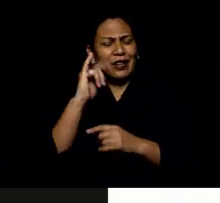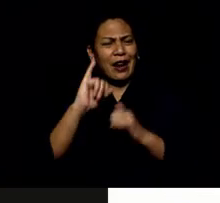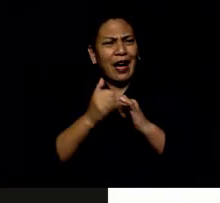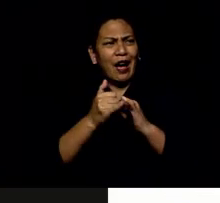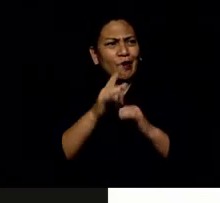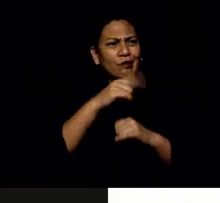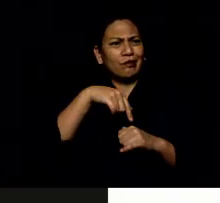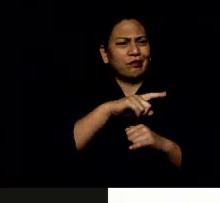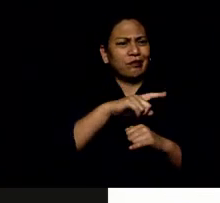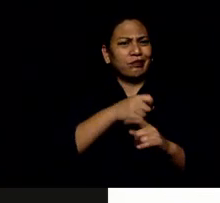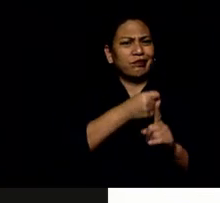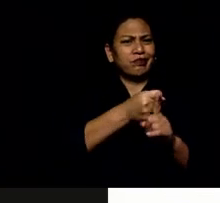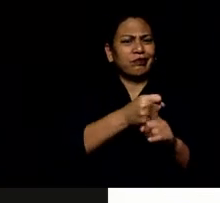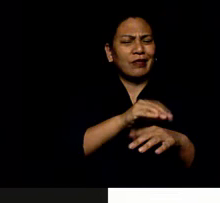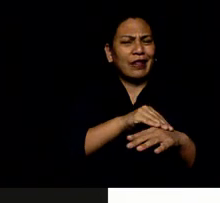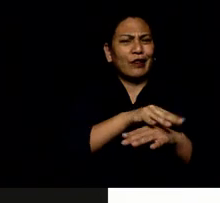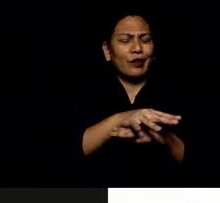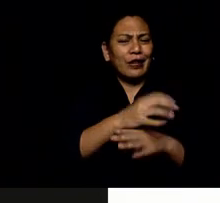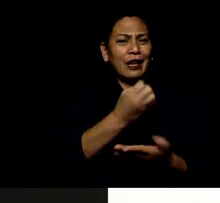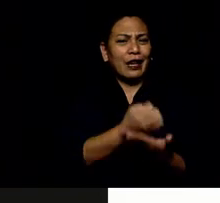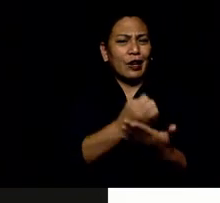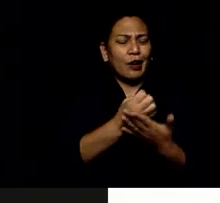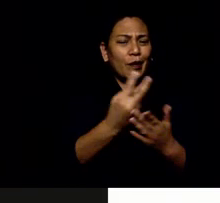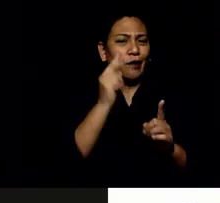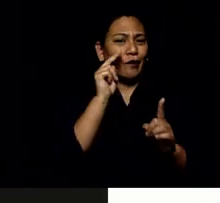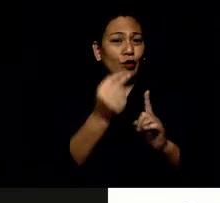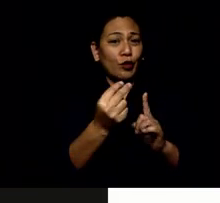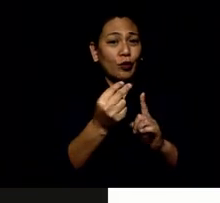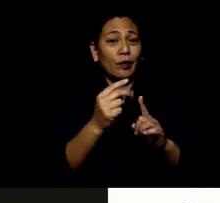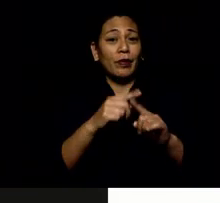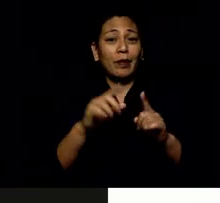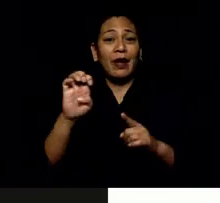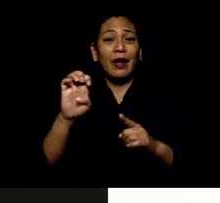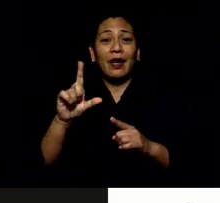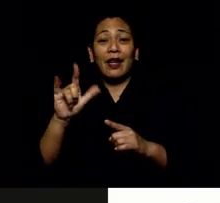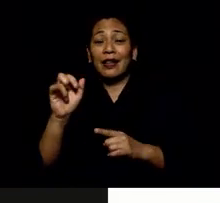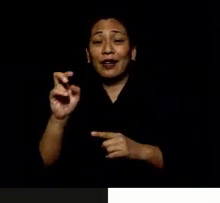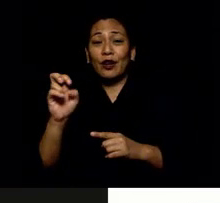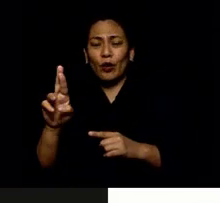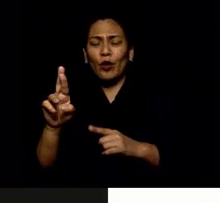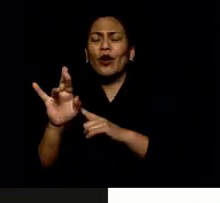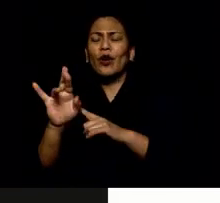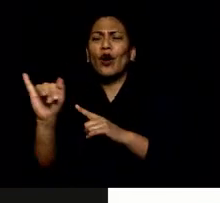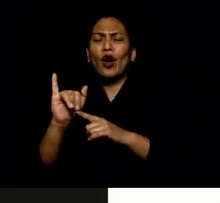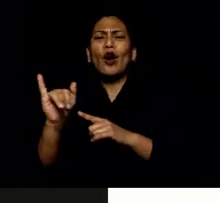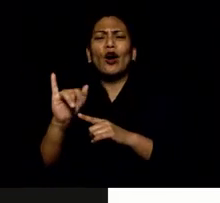The great thing about Elinor Ostrom from my perspective is she also contributed to the ecological economics literature.